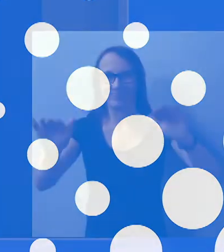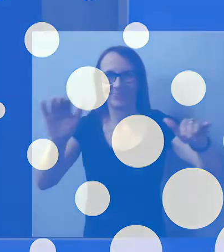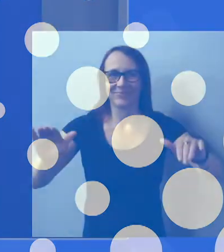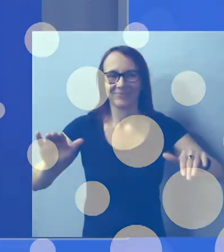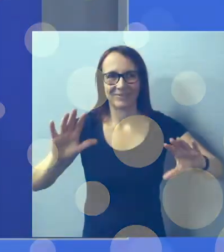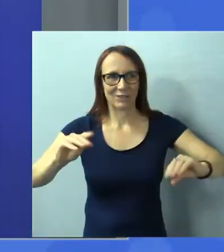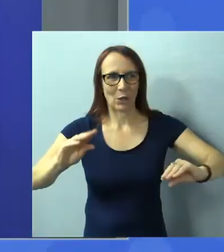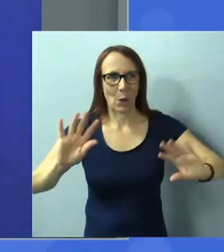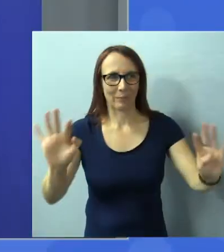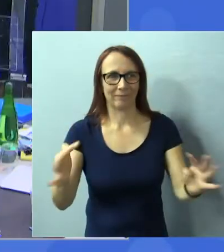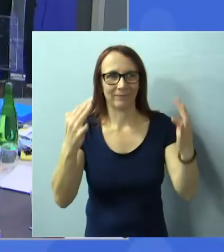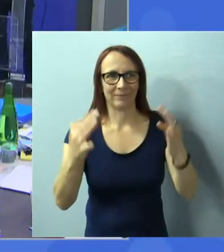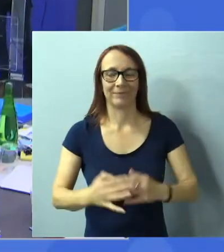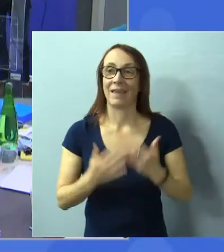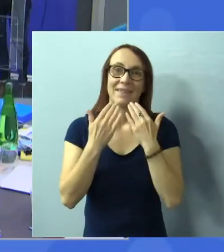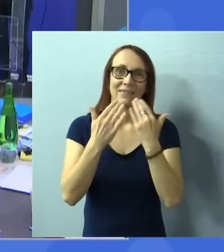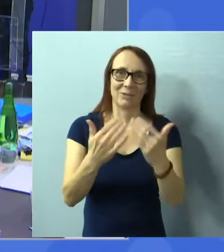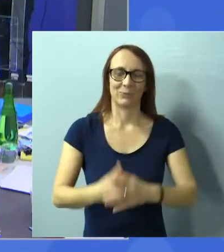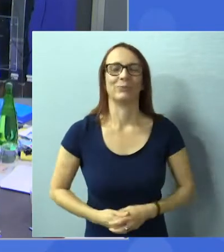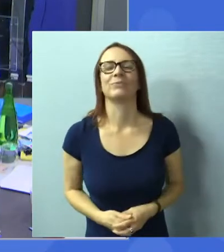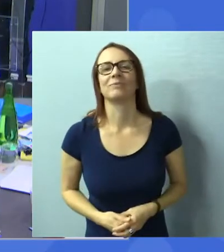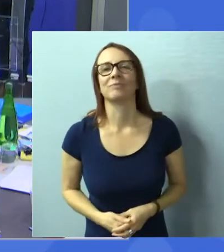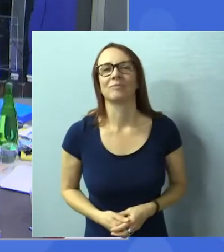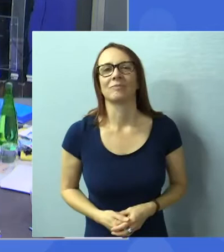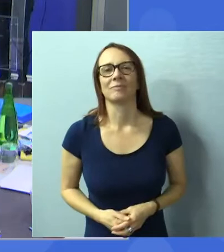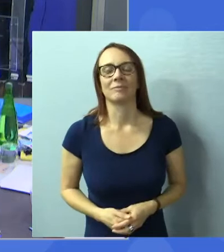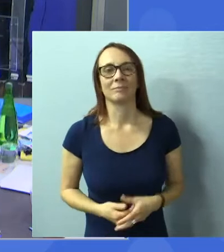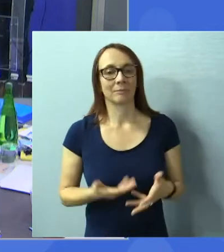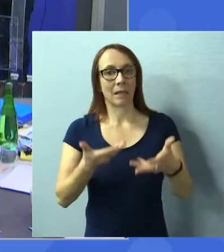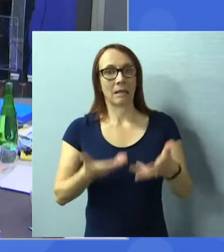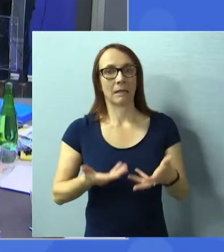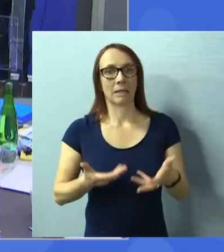okay everyone thank you and so we are now going to have our first input of the